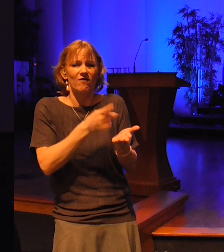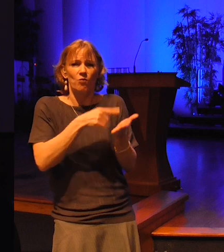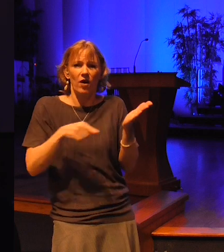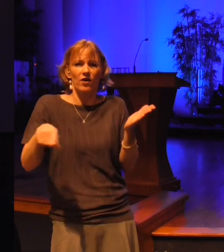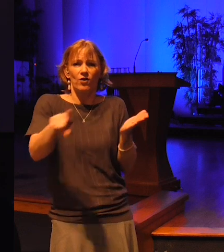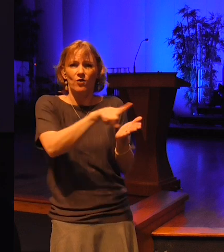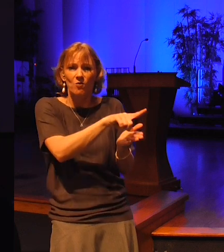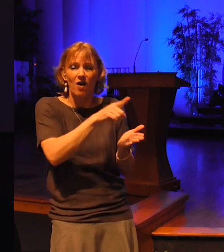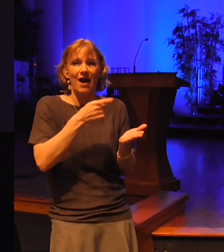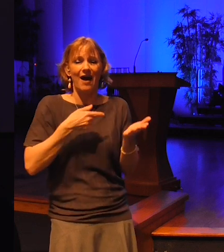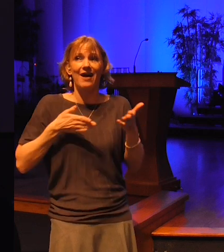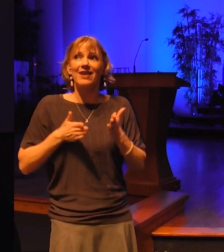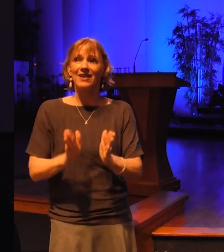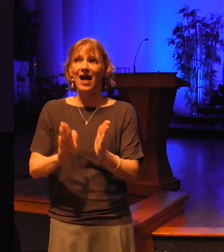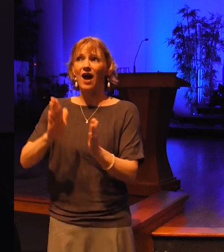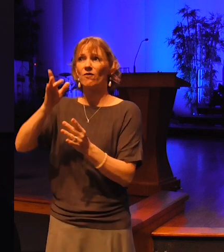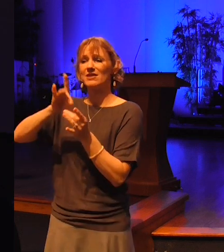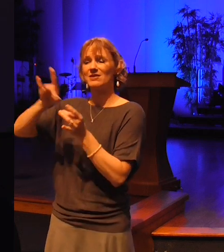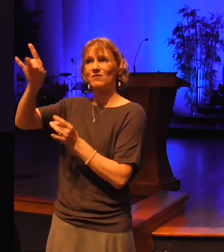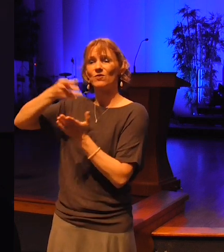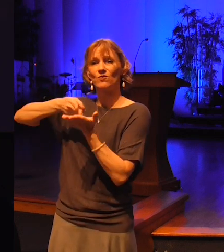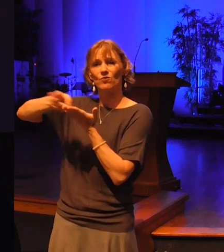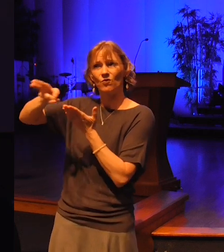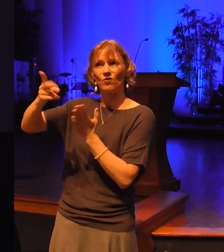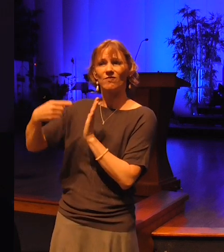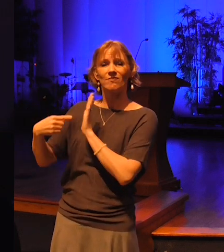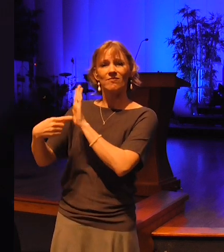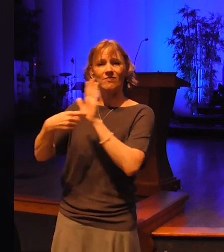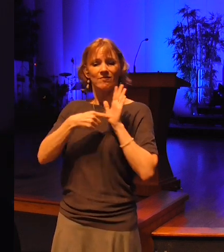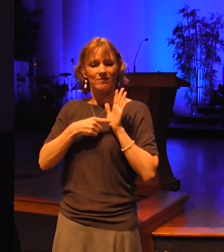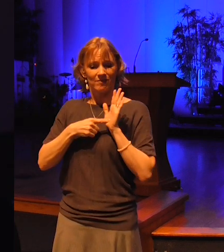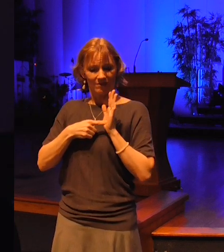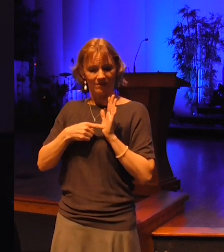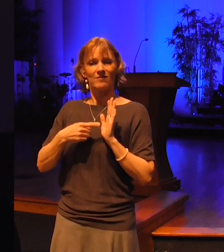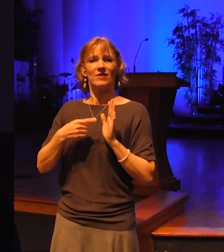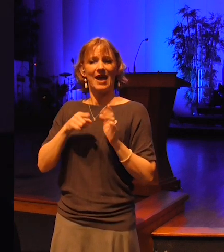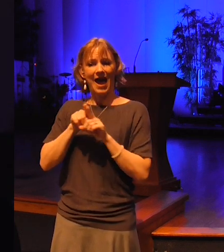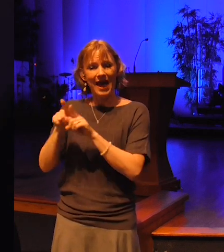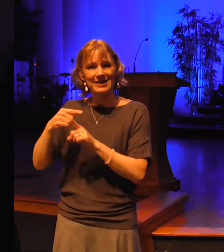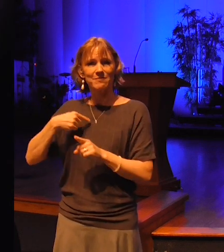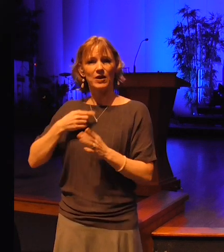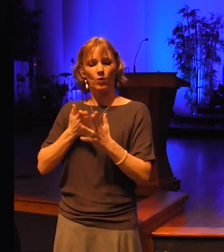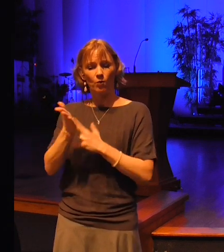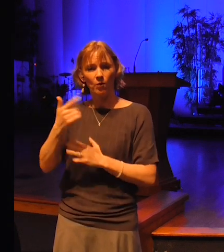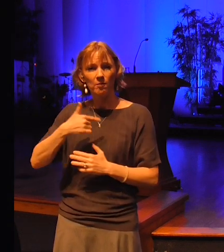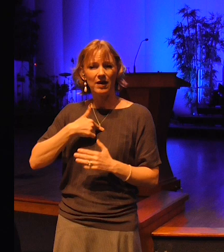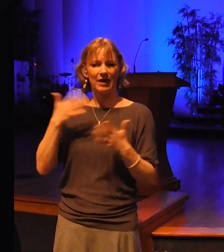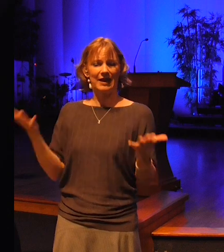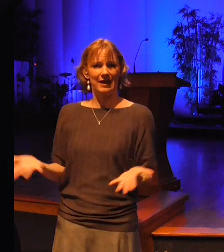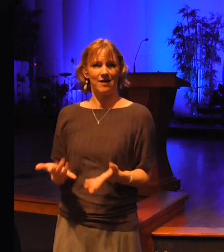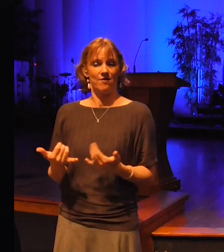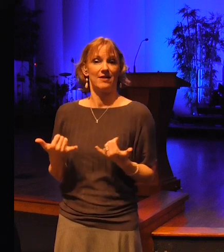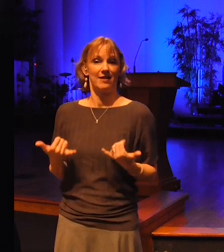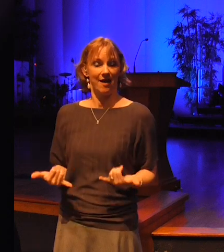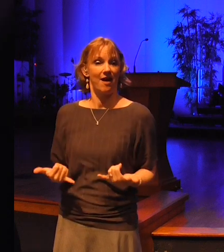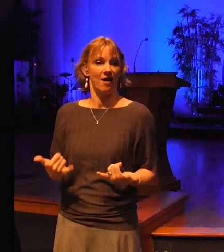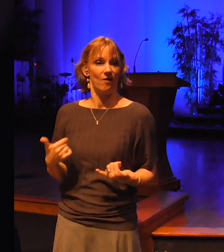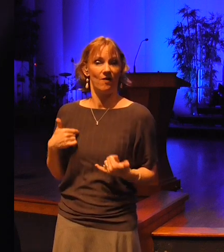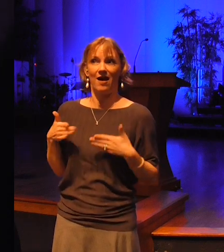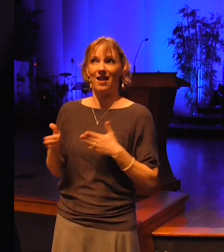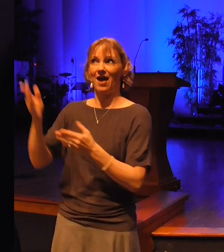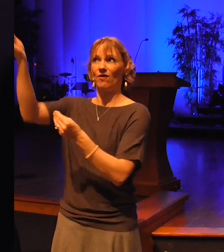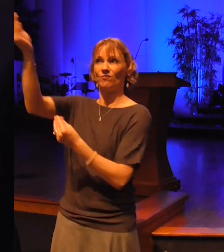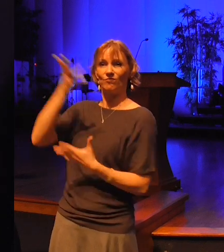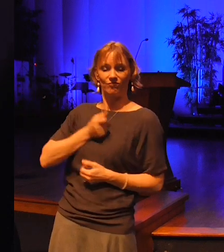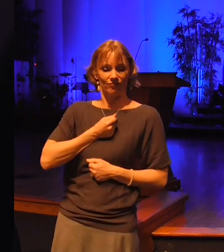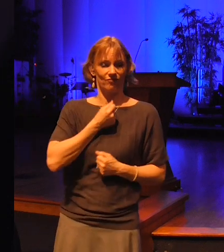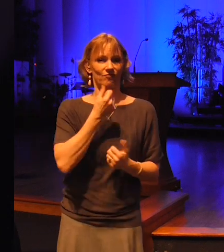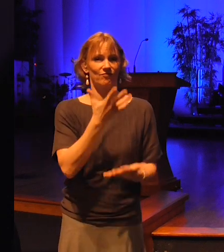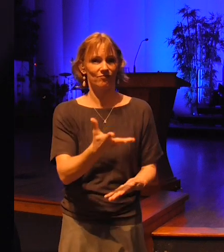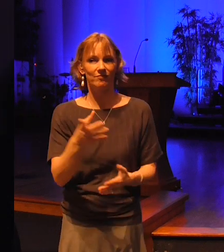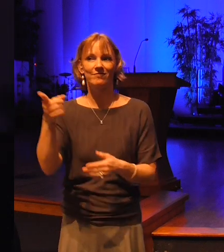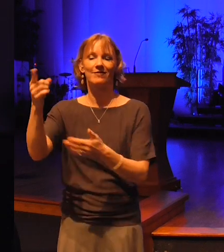of spirit to reveal itself through me as me right here and right now we can look at any circumstance